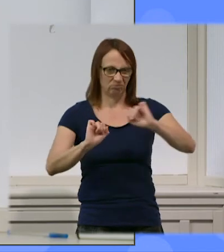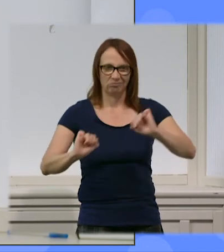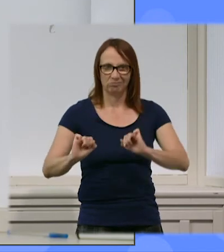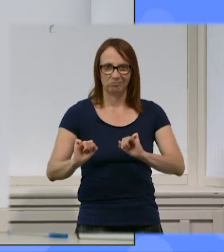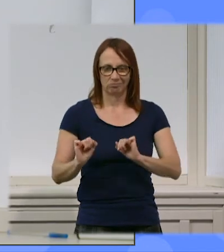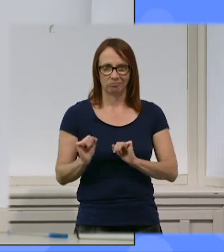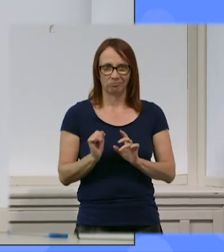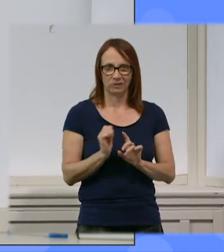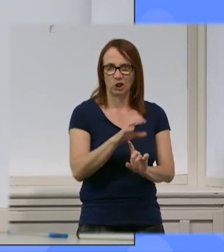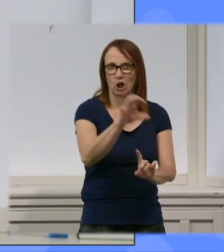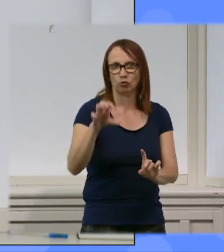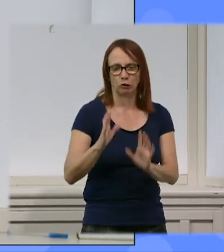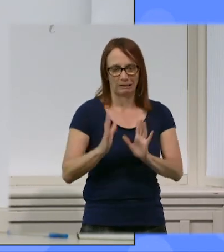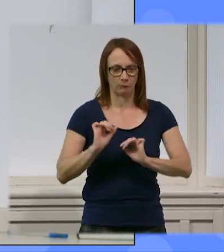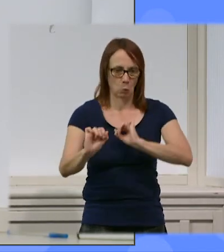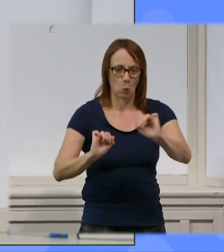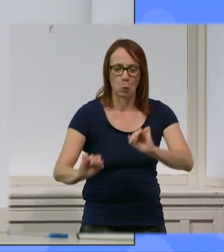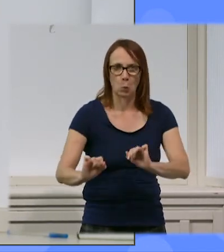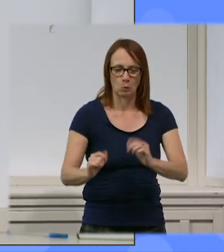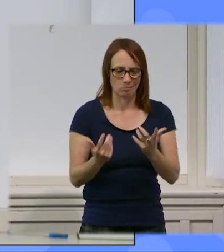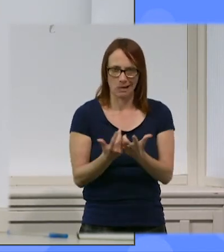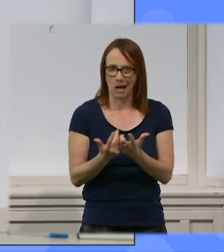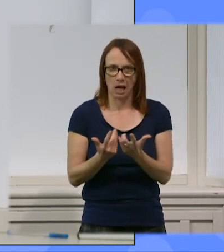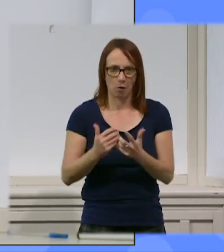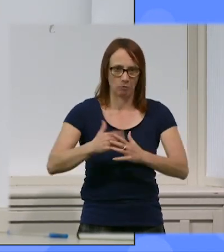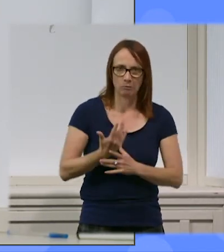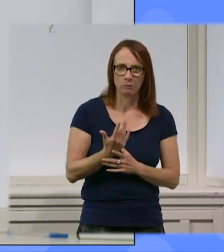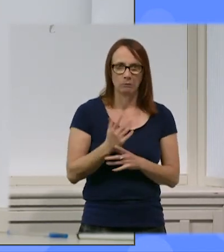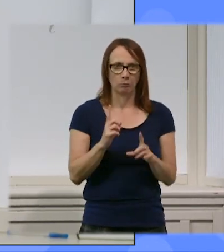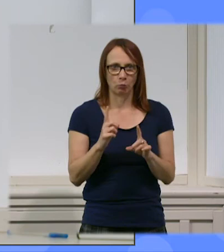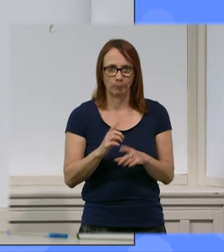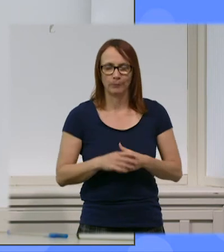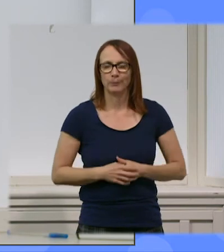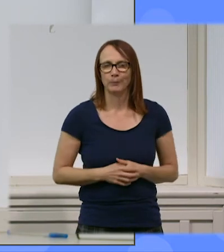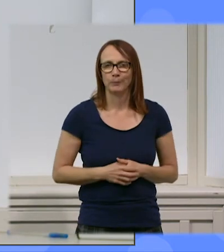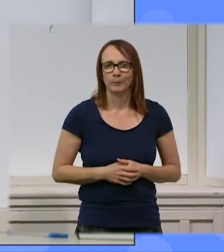they are kind of played through in their in their own country so in Scotland we